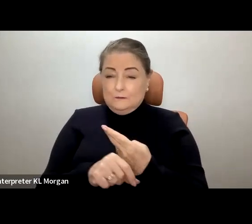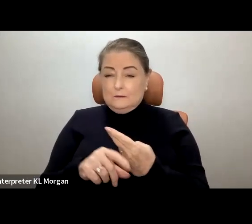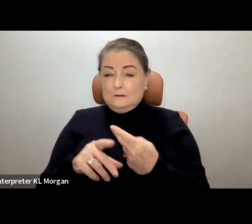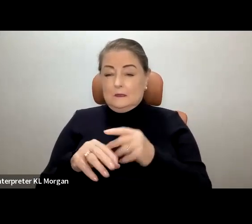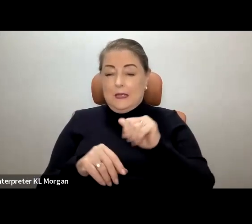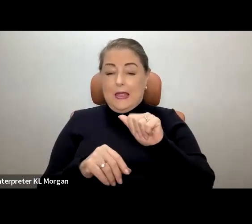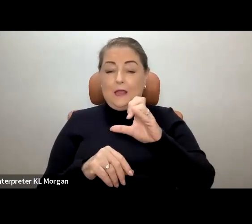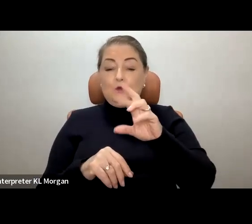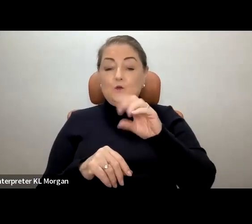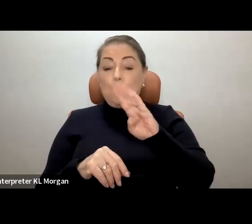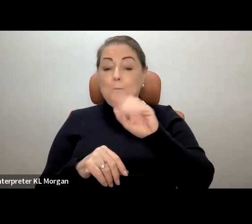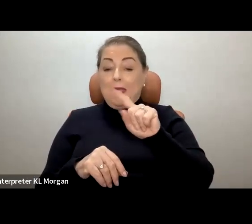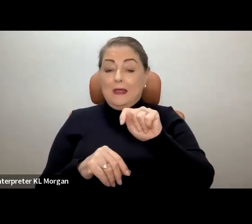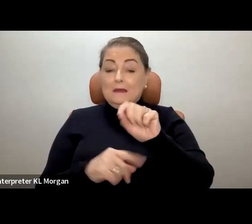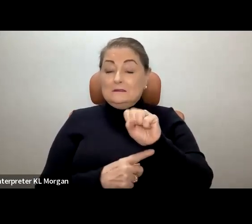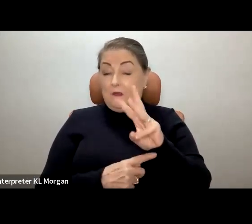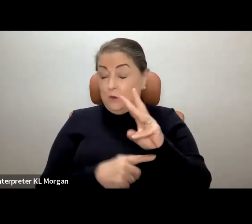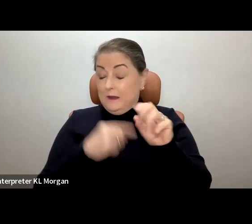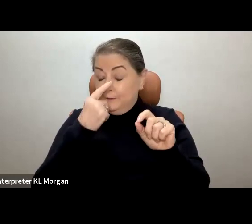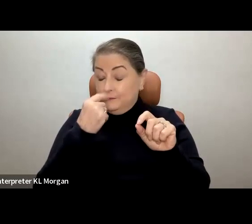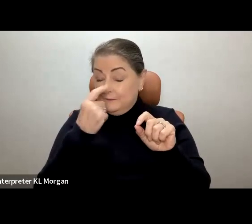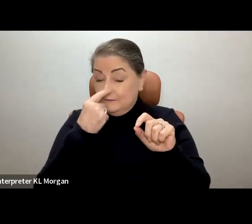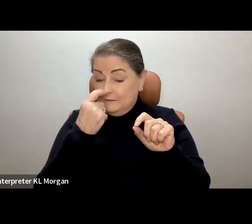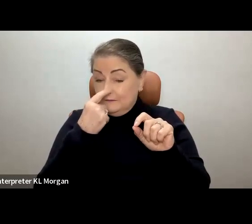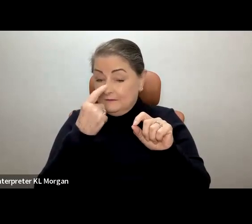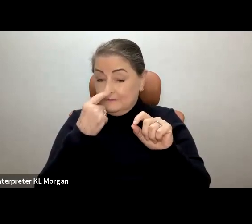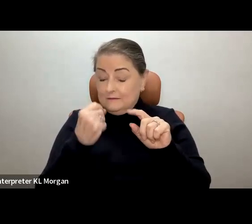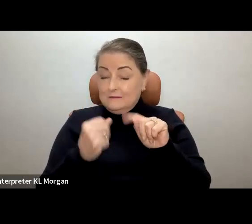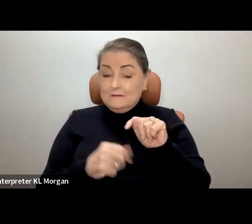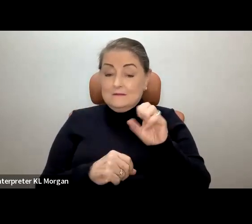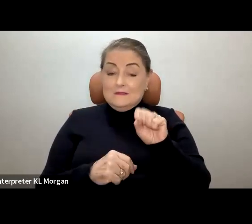software that checks the accessibility of the document